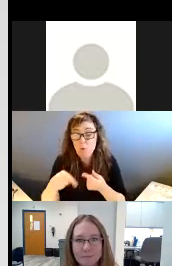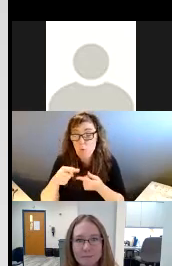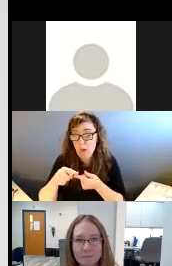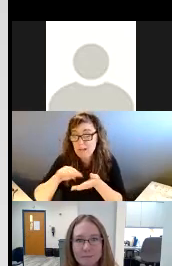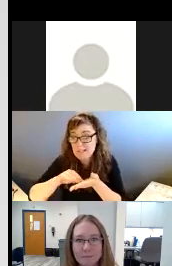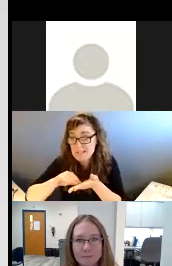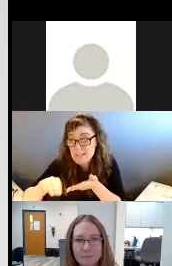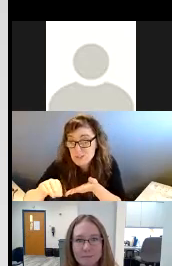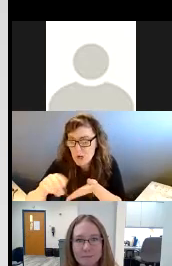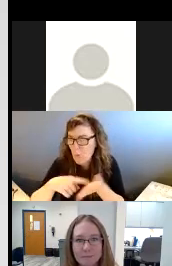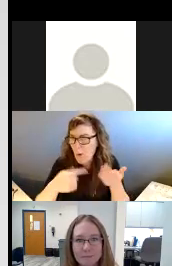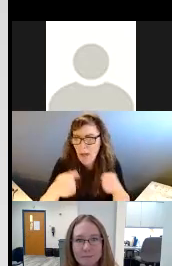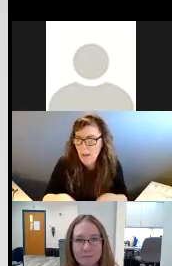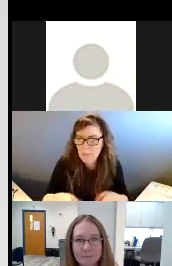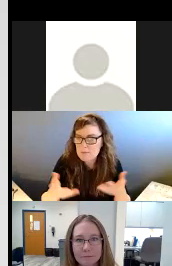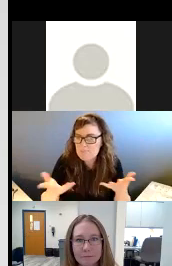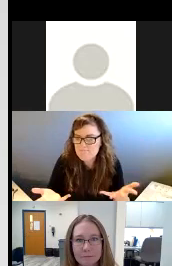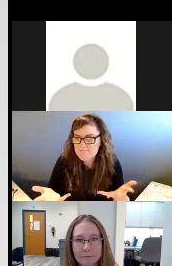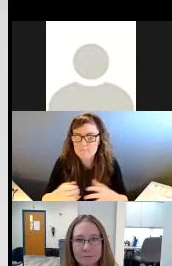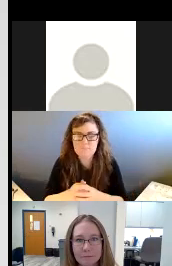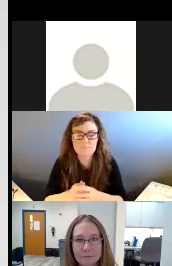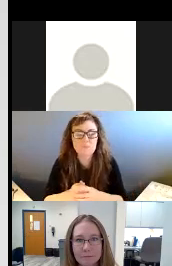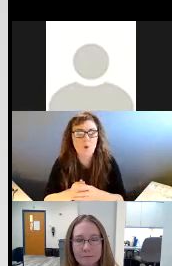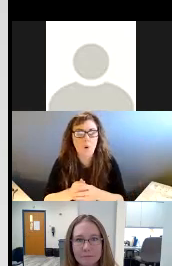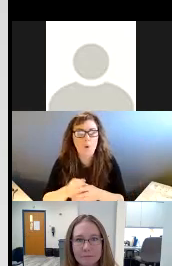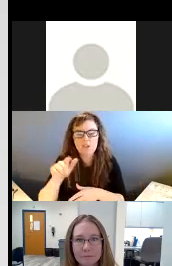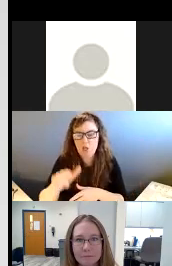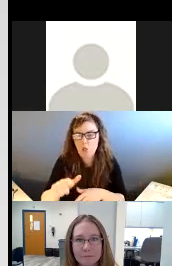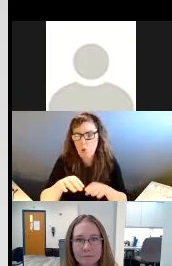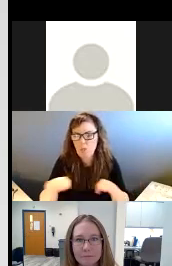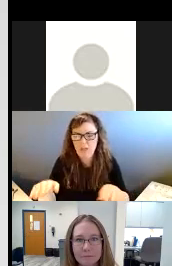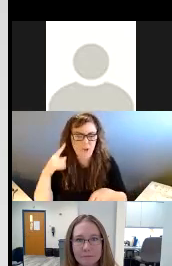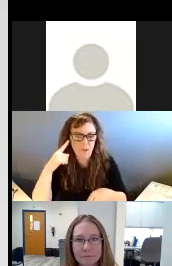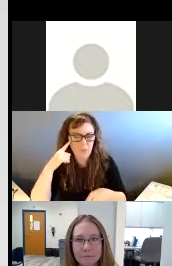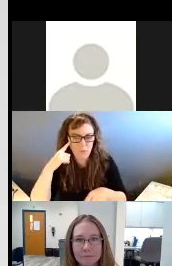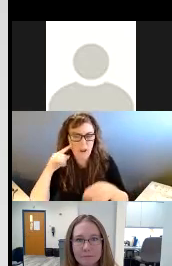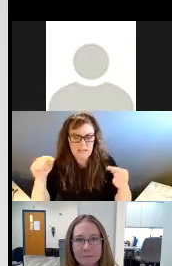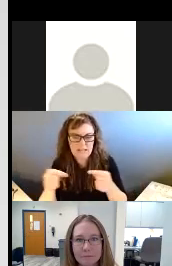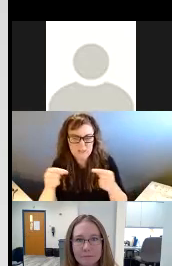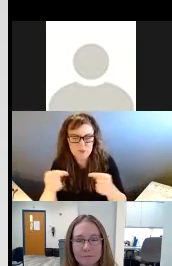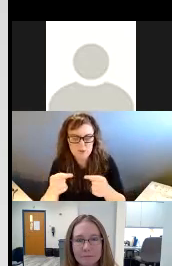BOB WAS A LOWER LEVEL BRAIN INJURY, WAS GOING TO REQUIRE DEEP DEPENDENT SERVICES FOR HIS REMAINING